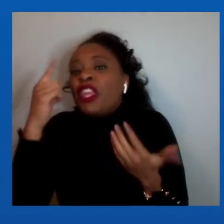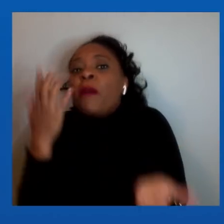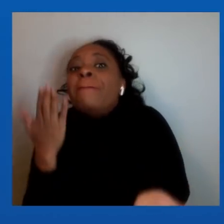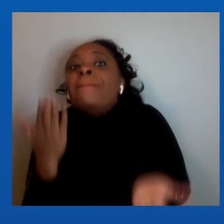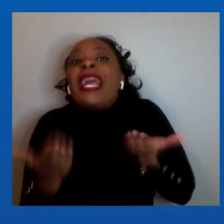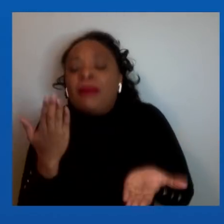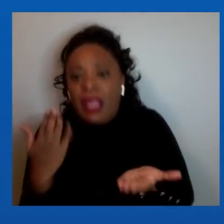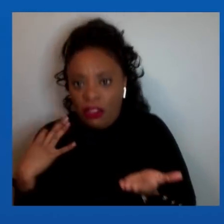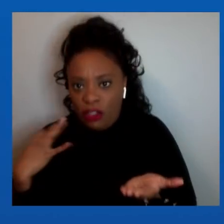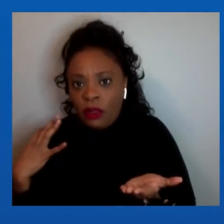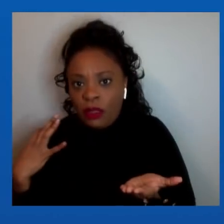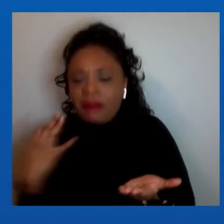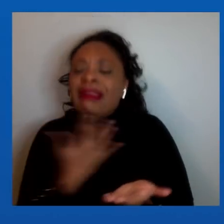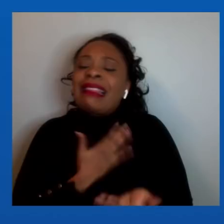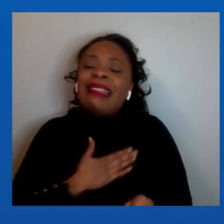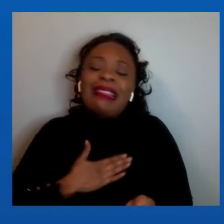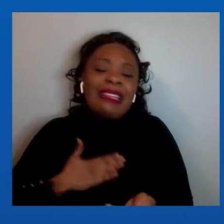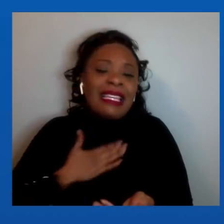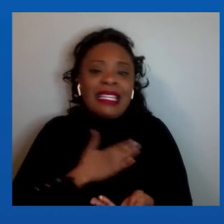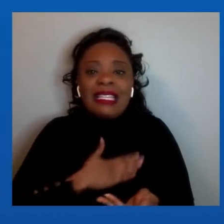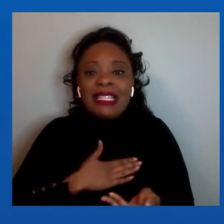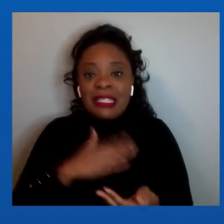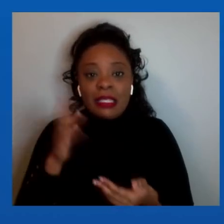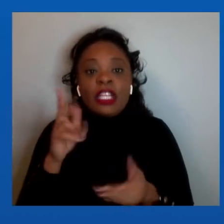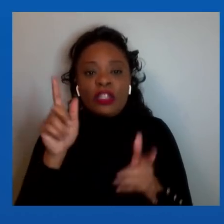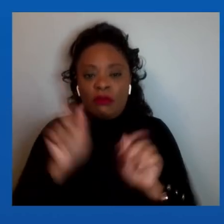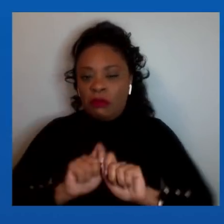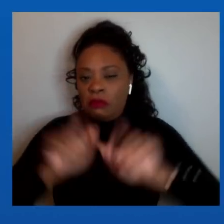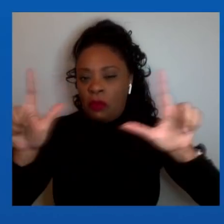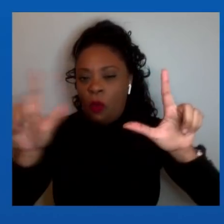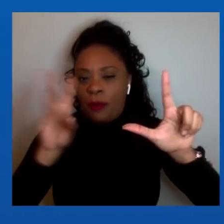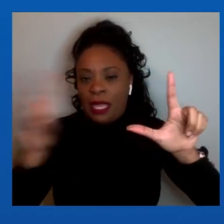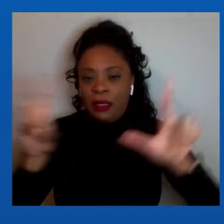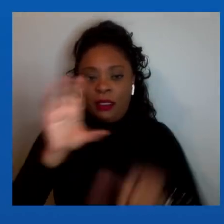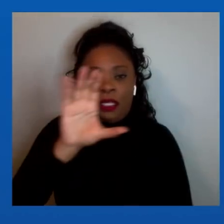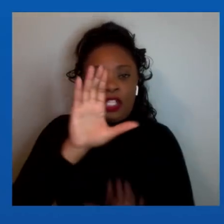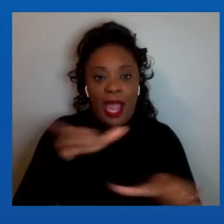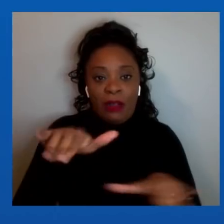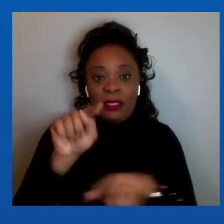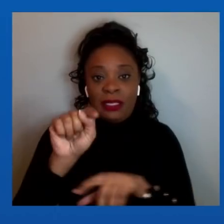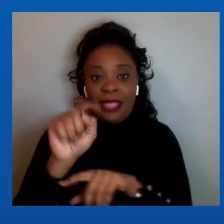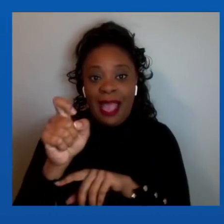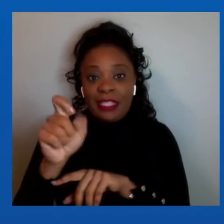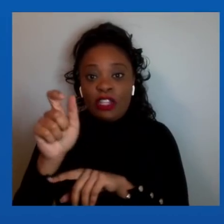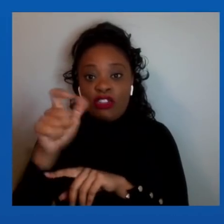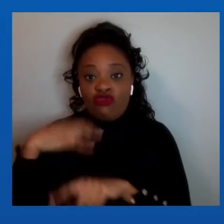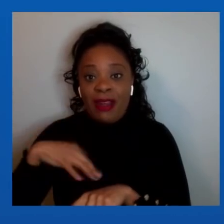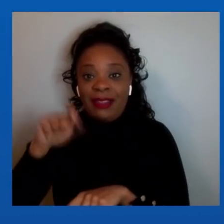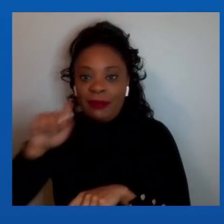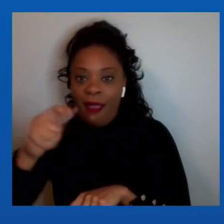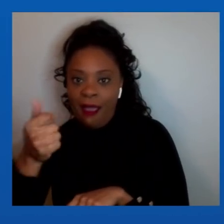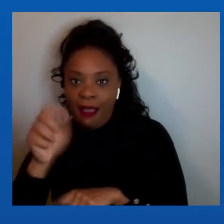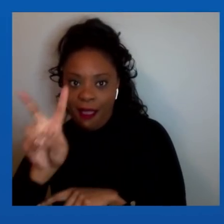please go to the following website: ChildTaxCredit.gov. ChildTaxCredit.gov.